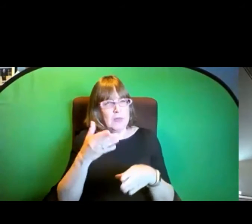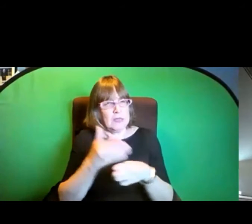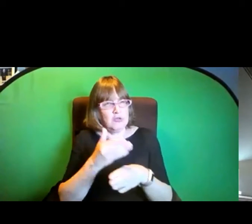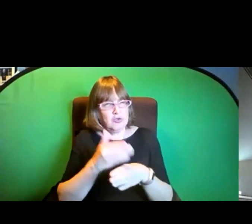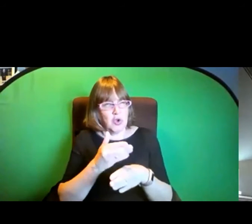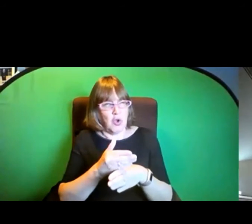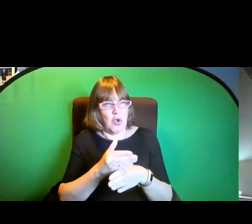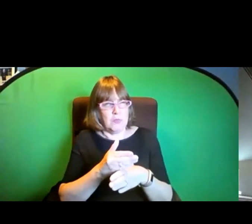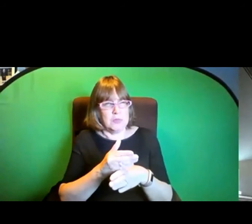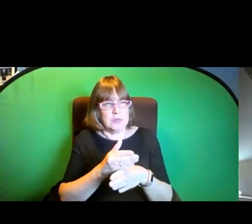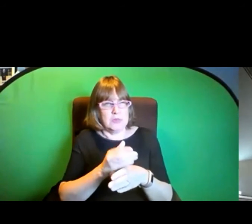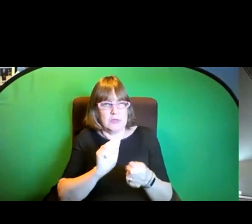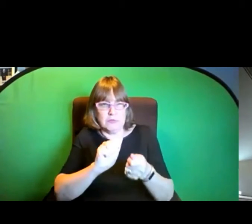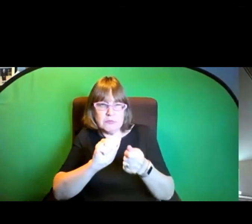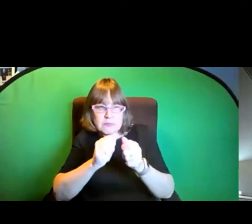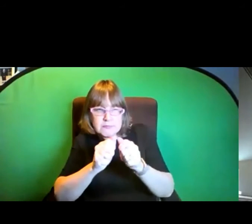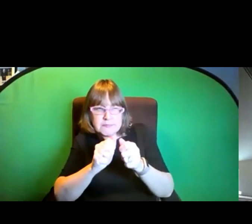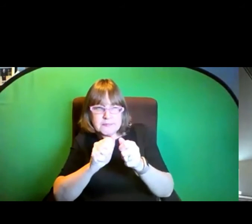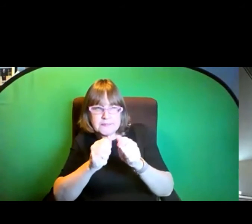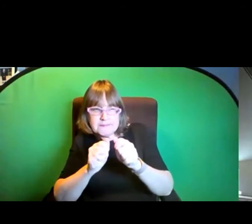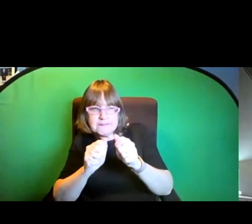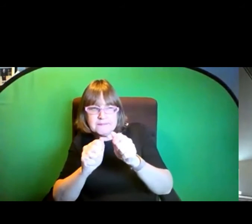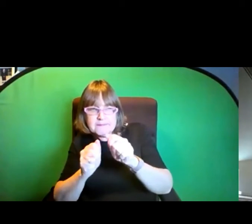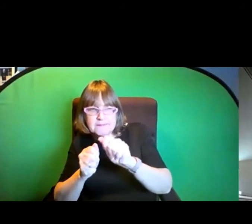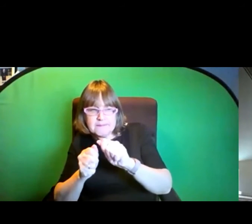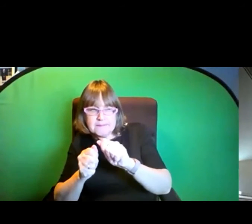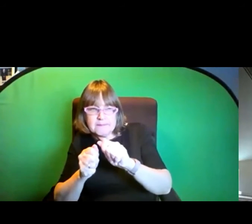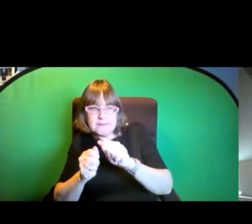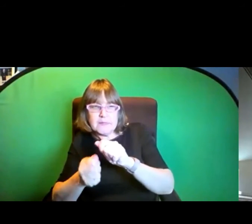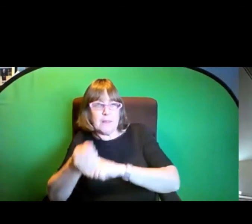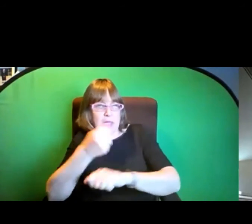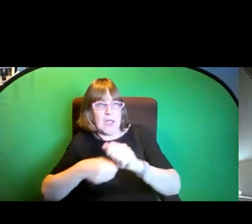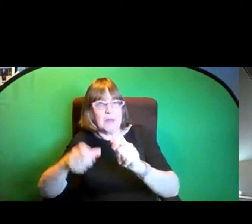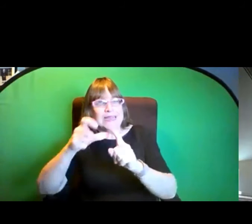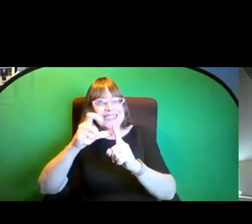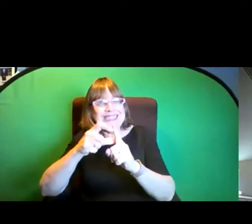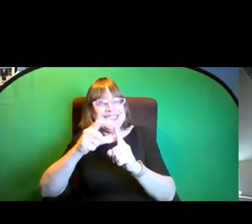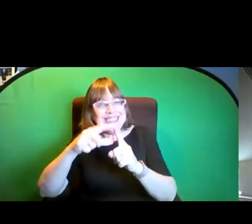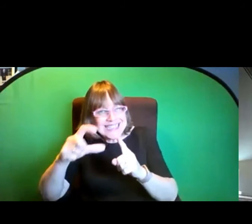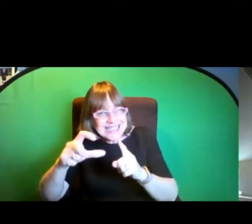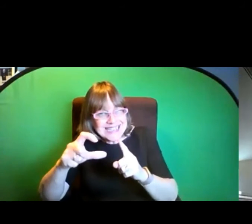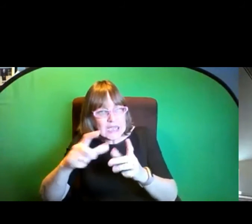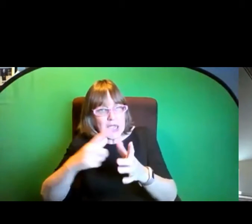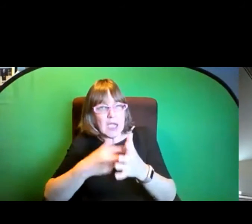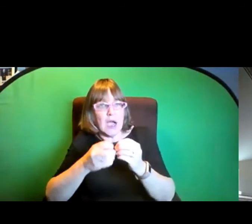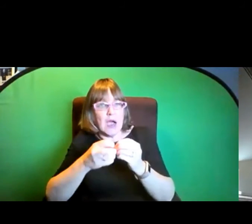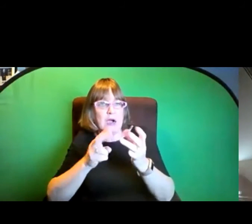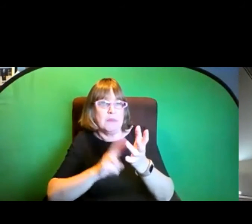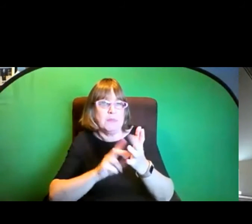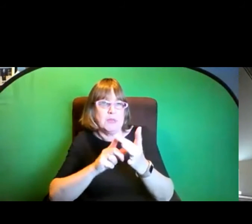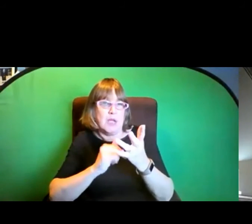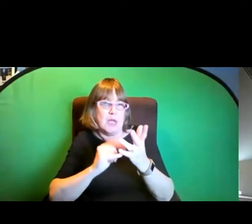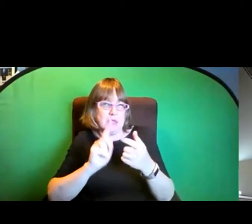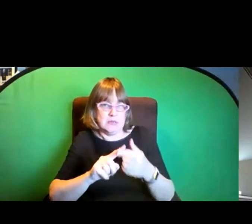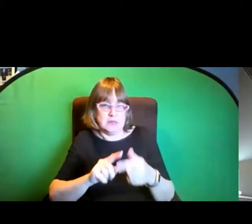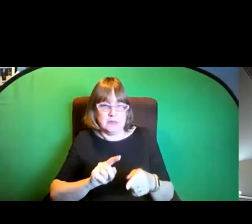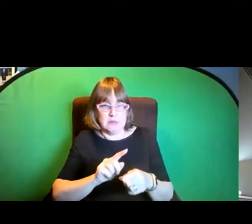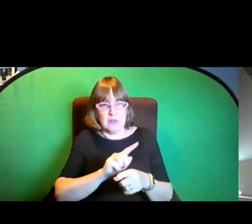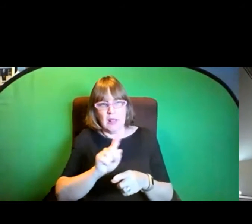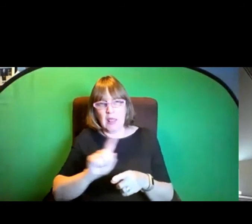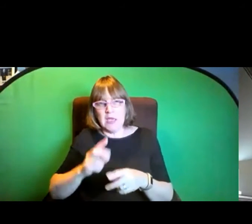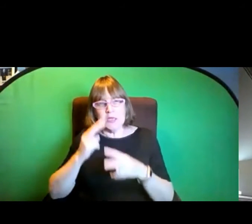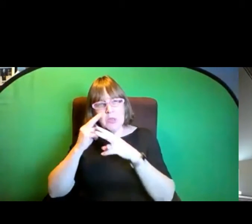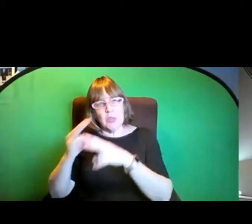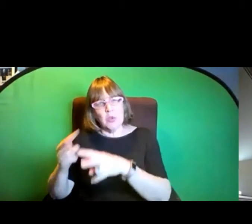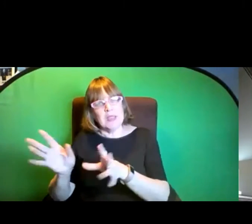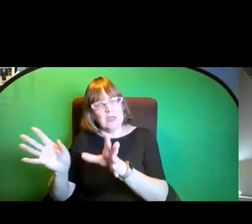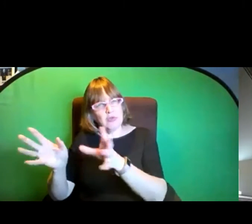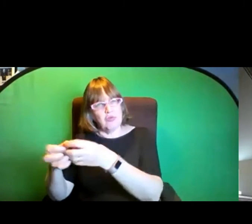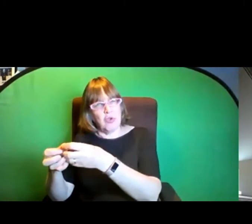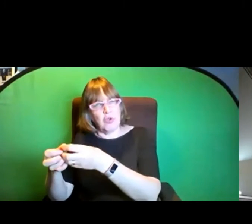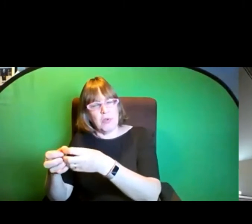retooled are refitted to decarbonize so in one of the breakouts later I think Kevin from Rolls Royce